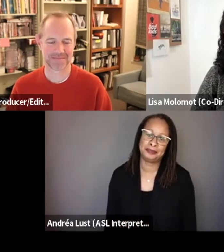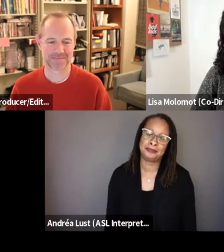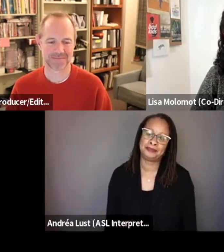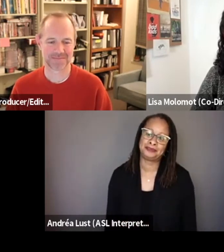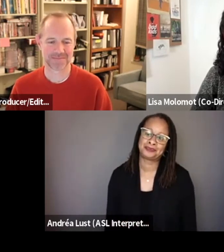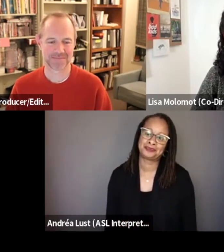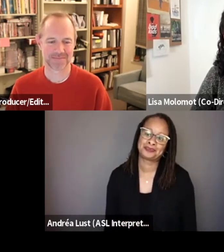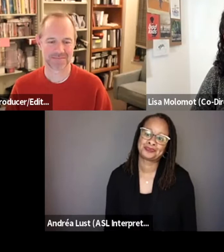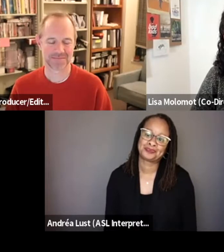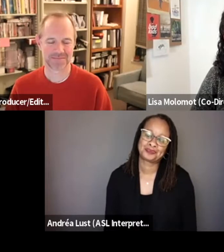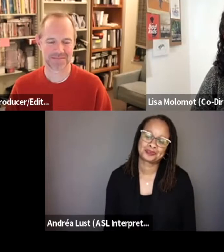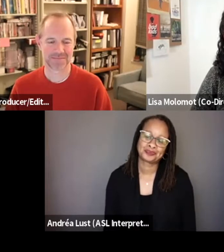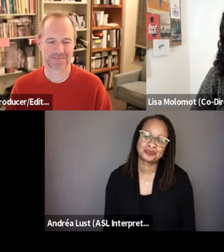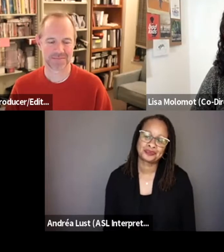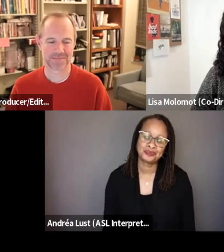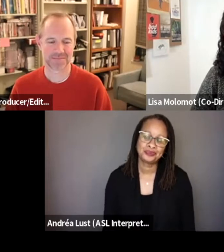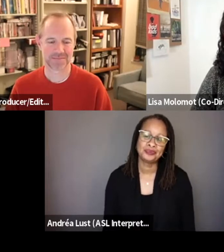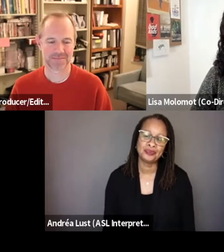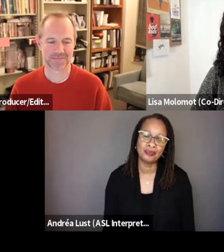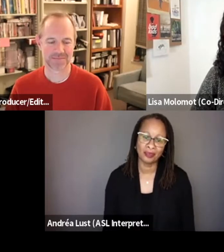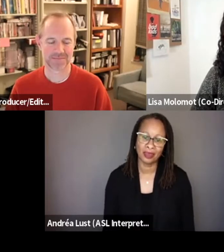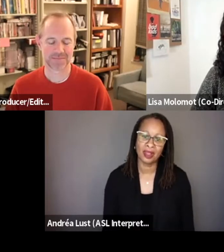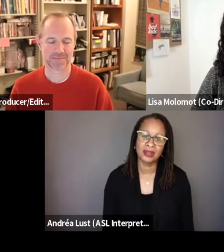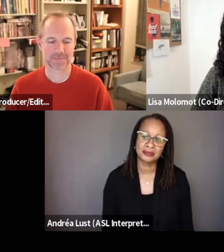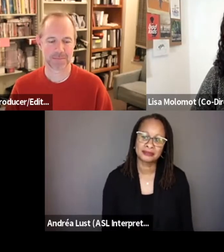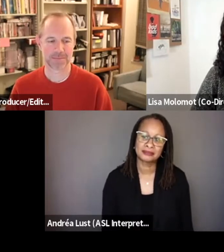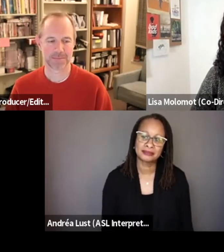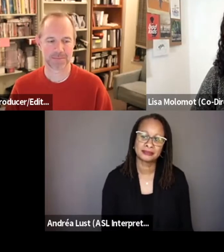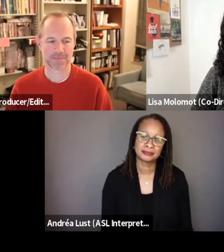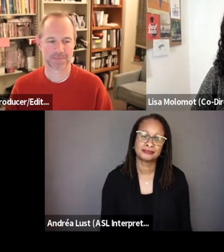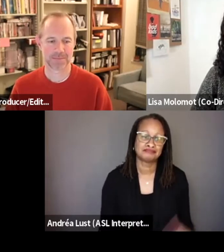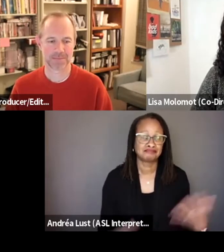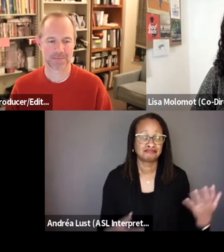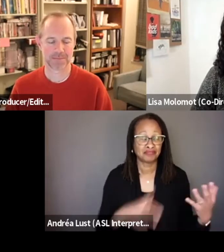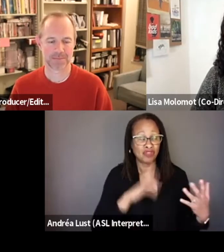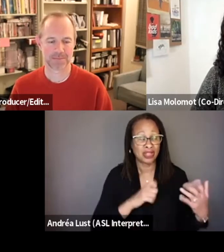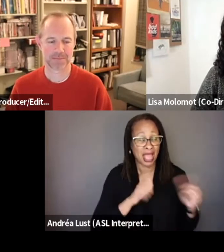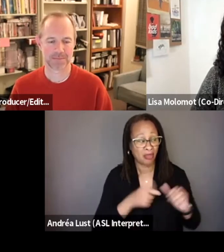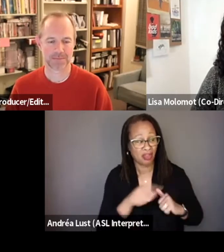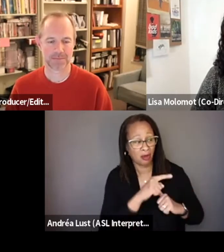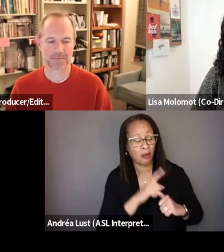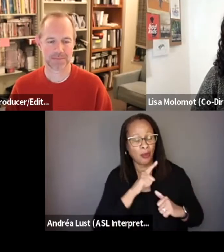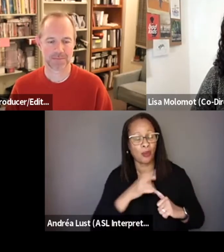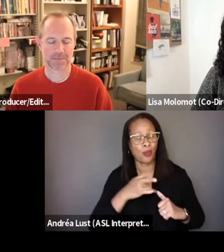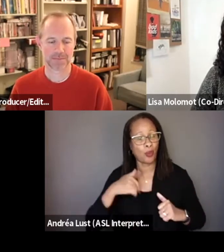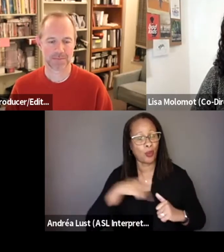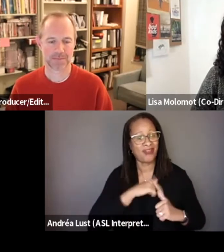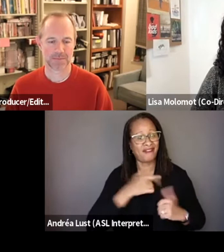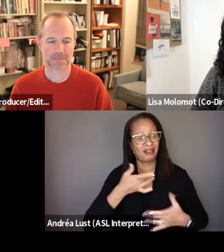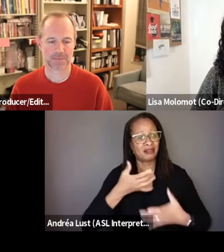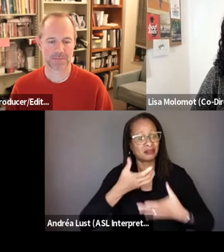that we really feel trust with them, and they really make us feel